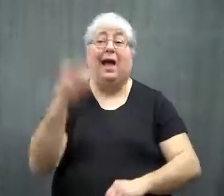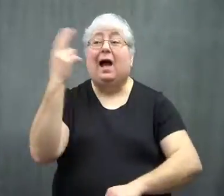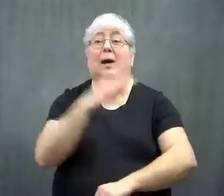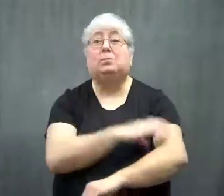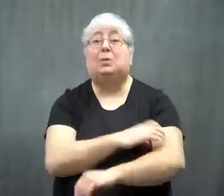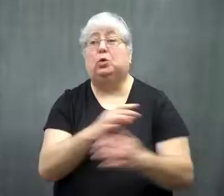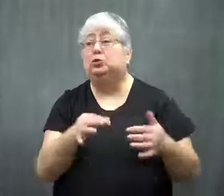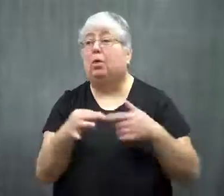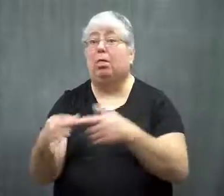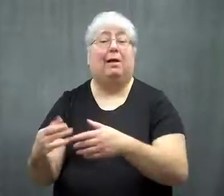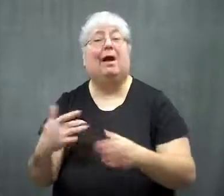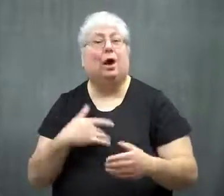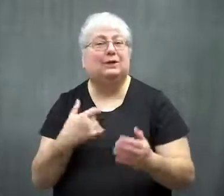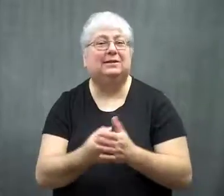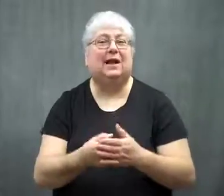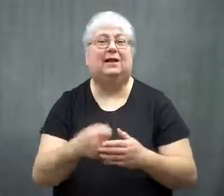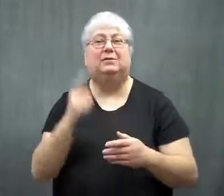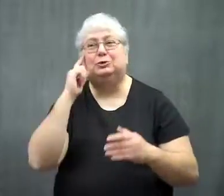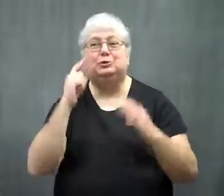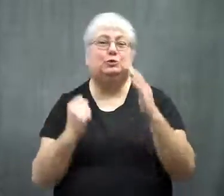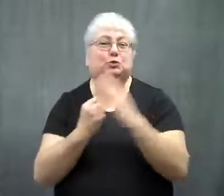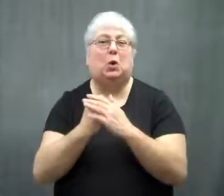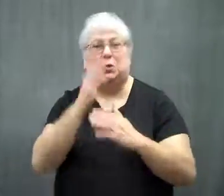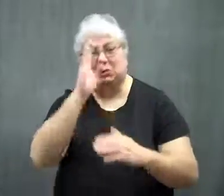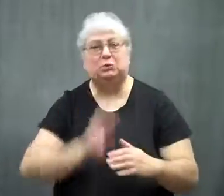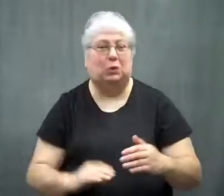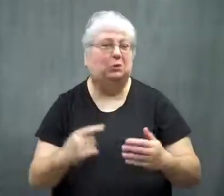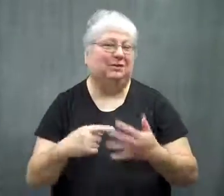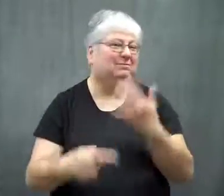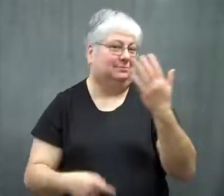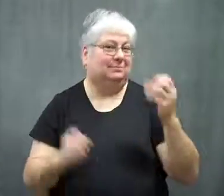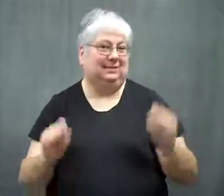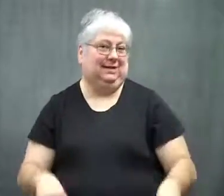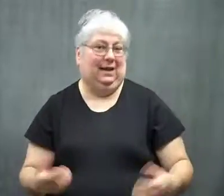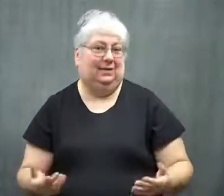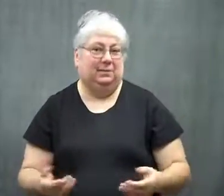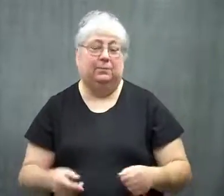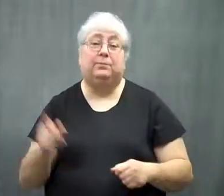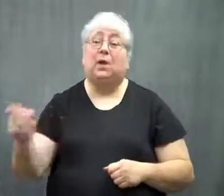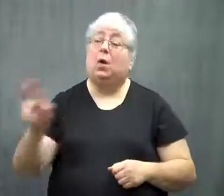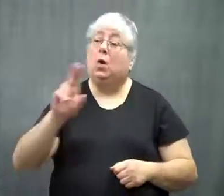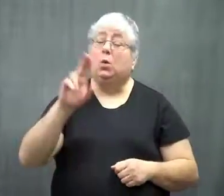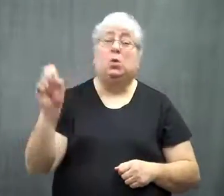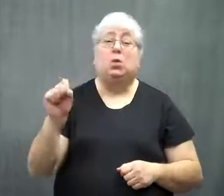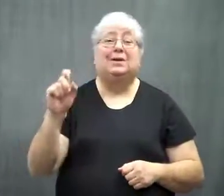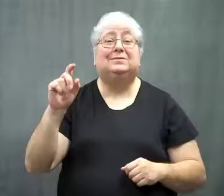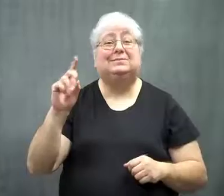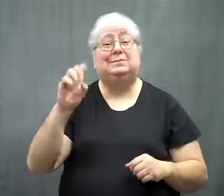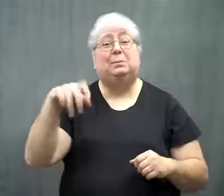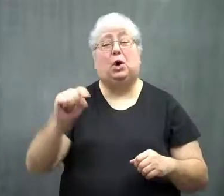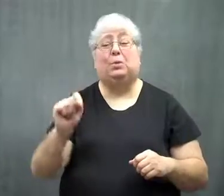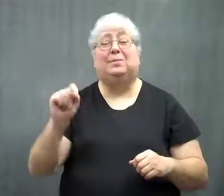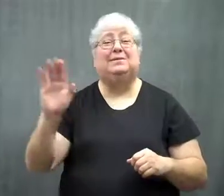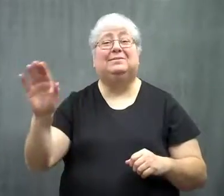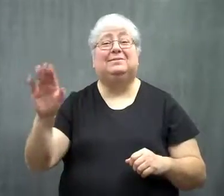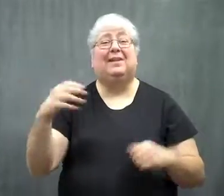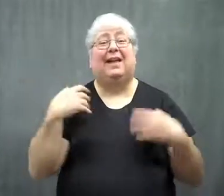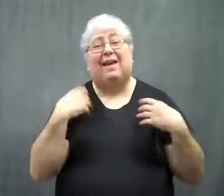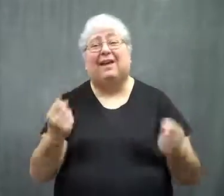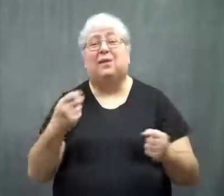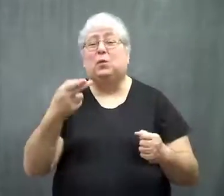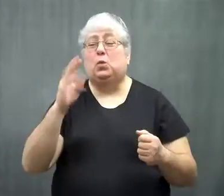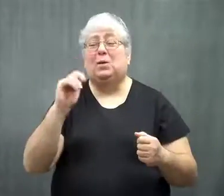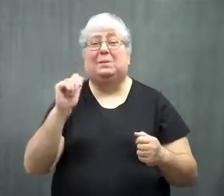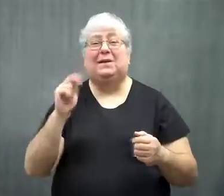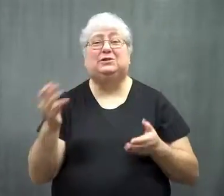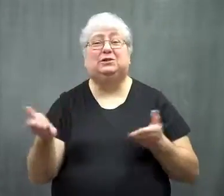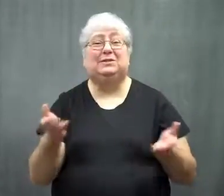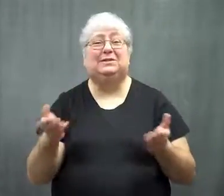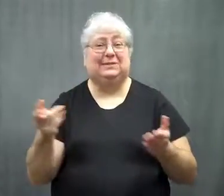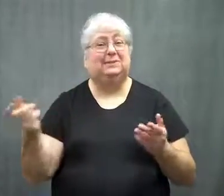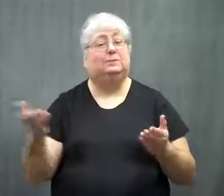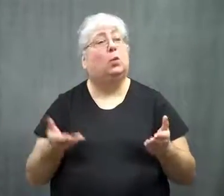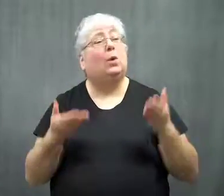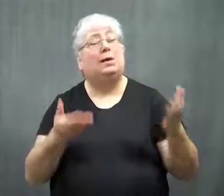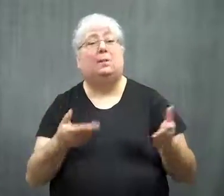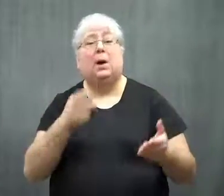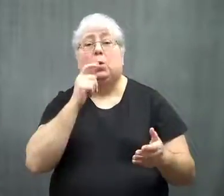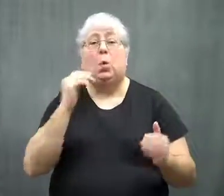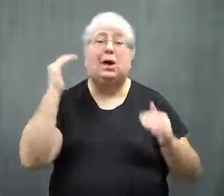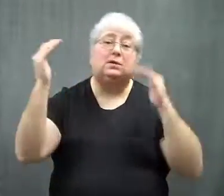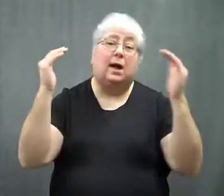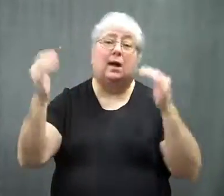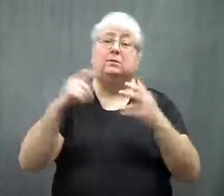That in turn, contributes to heart attacks and strokes.